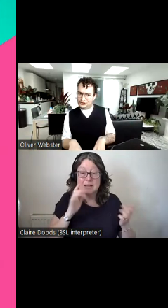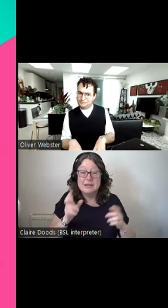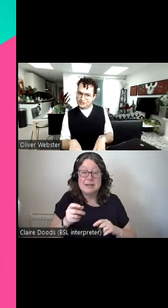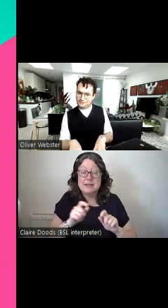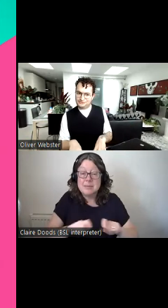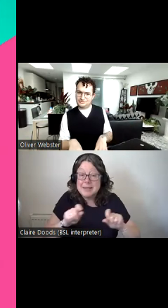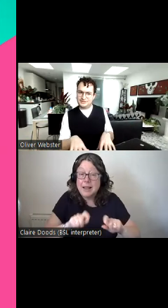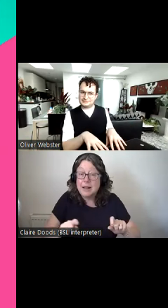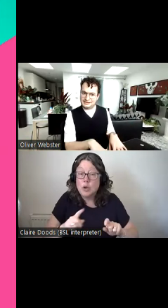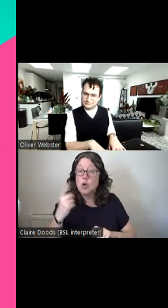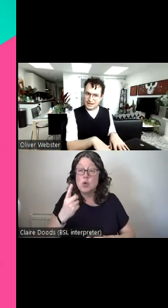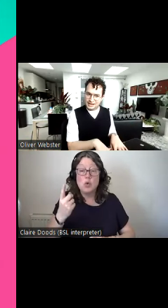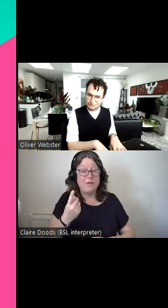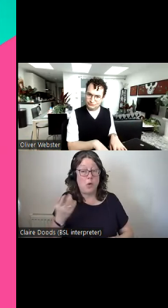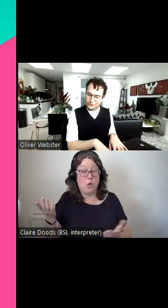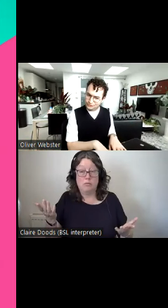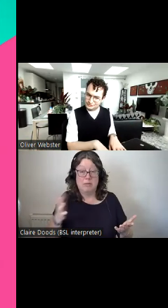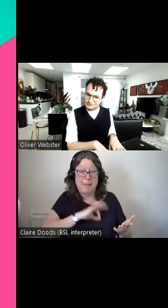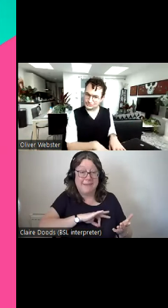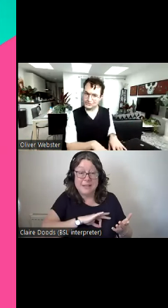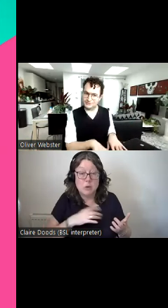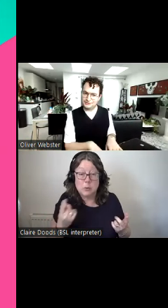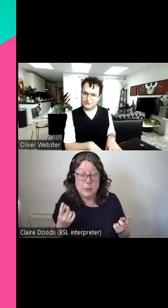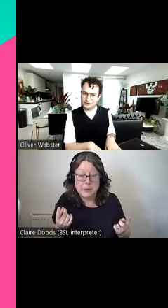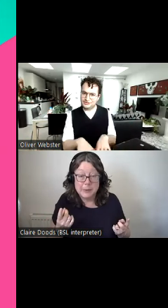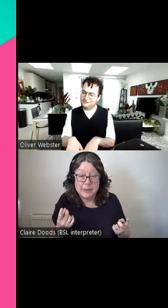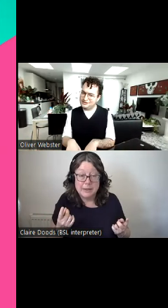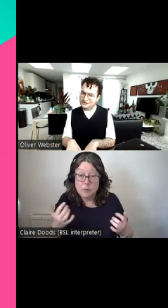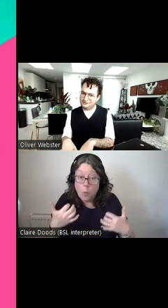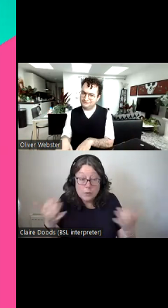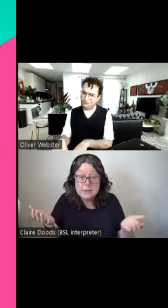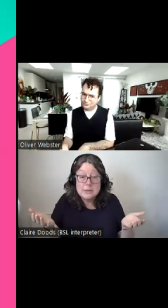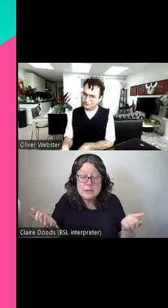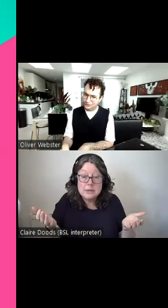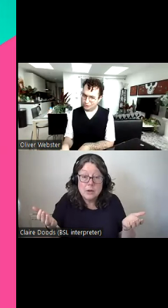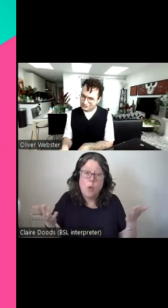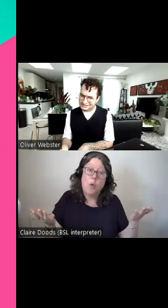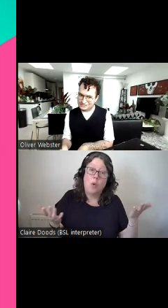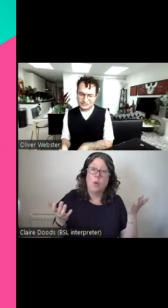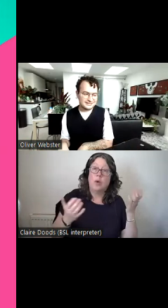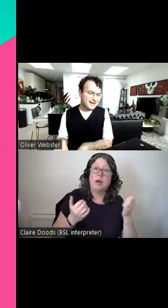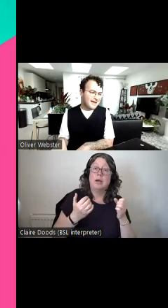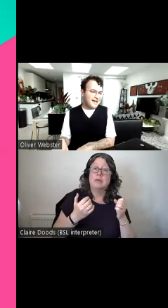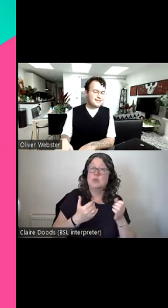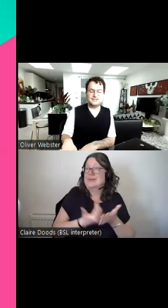Are you putting them on to be accessible and accurate for the audience or are you putting them on to be convenient and affordable for the organization?